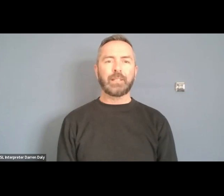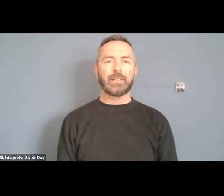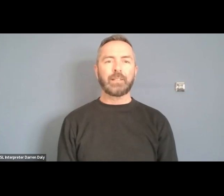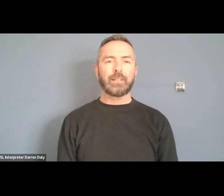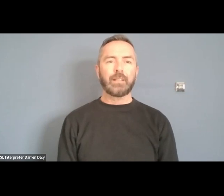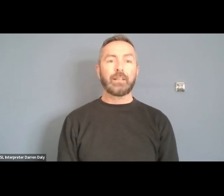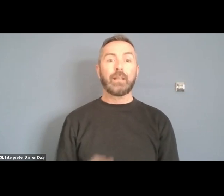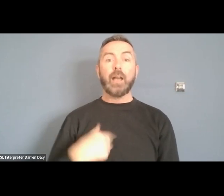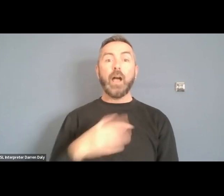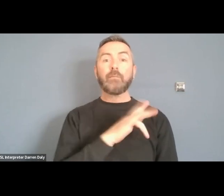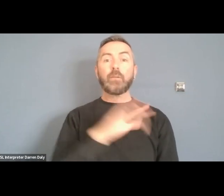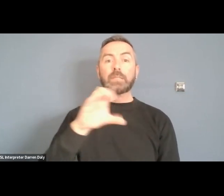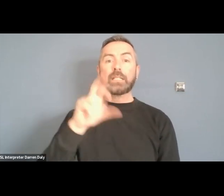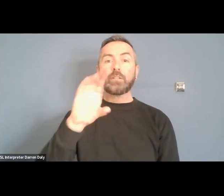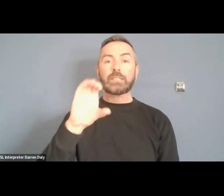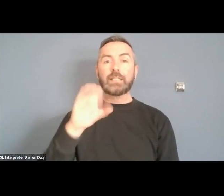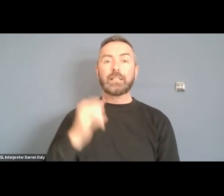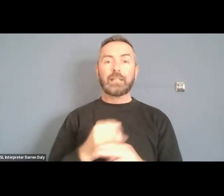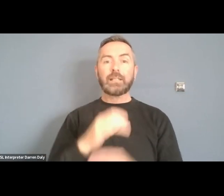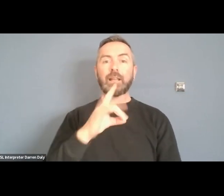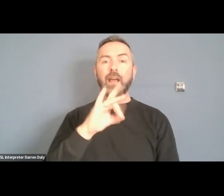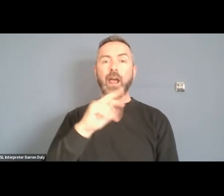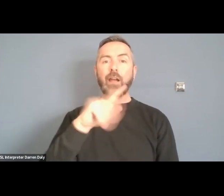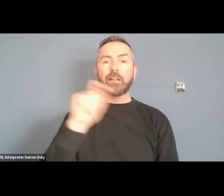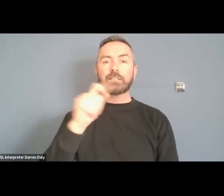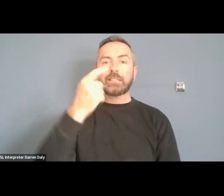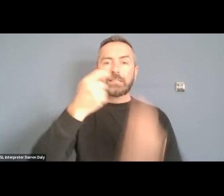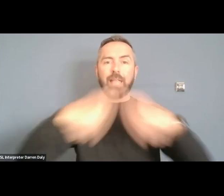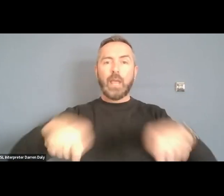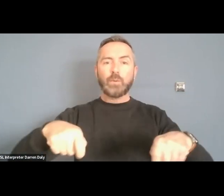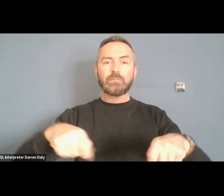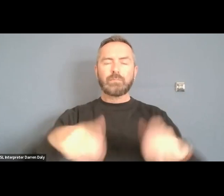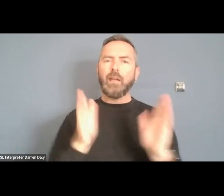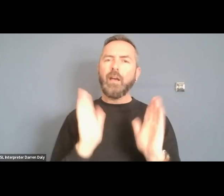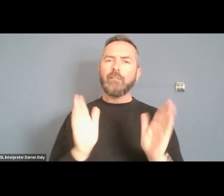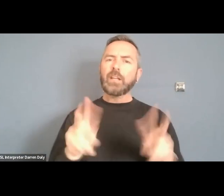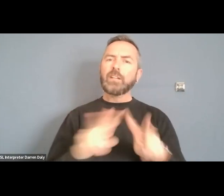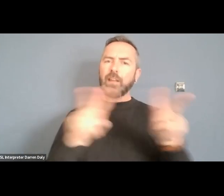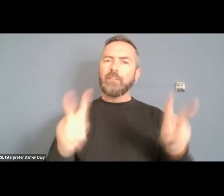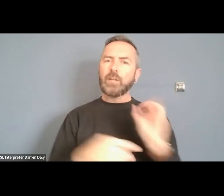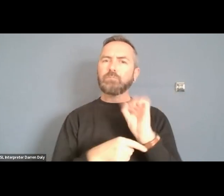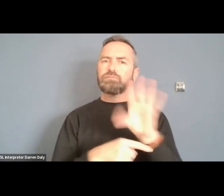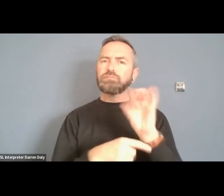I am from the CRC in Hartstown, I done a video and I hope you enjoy watching it.